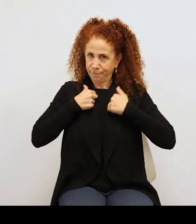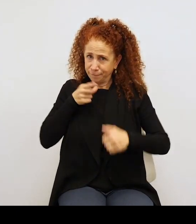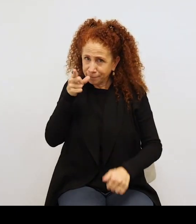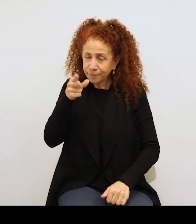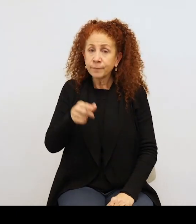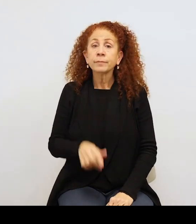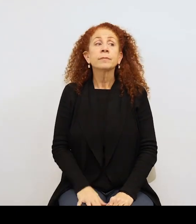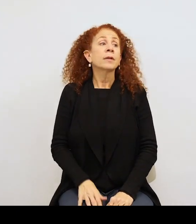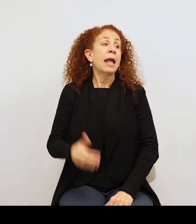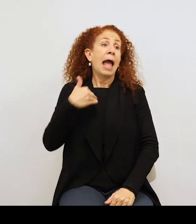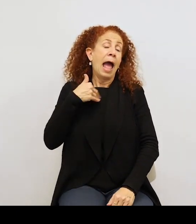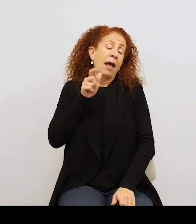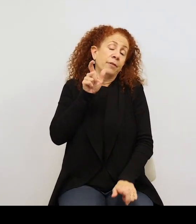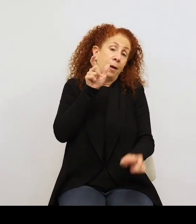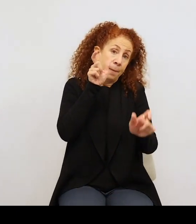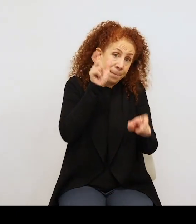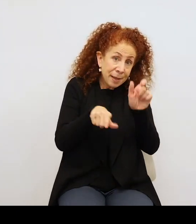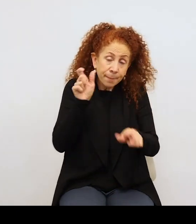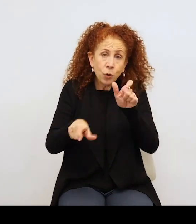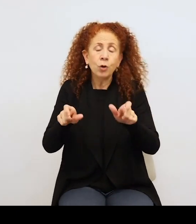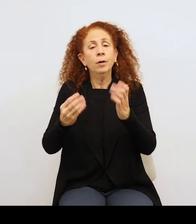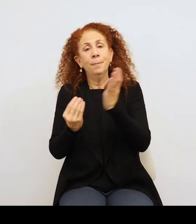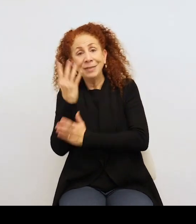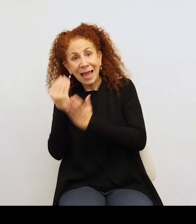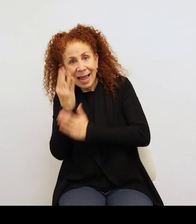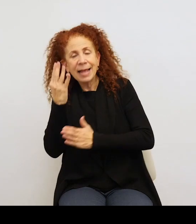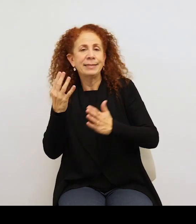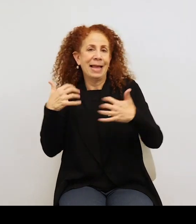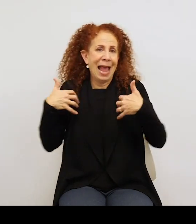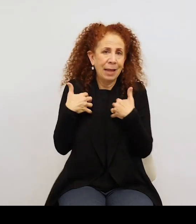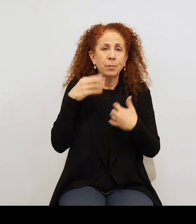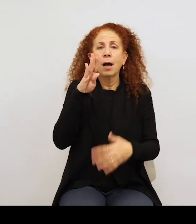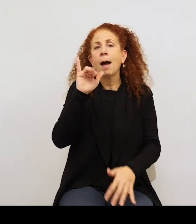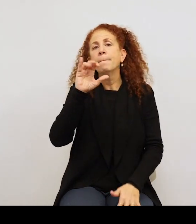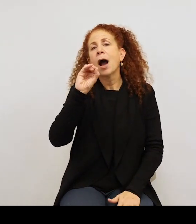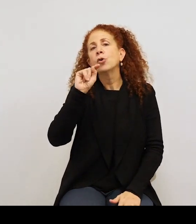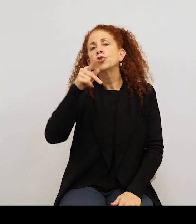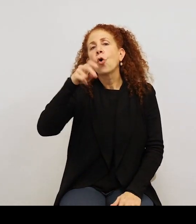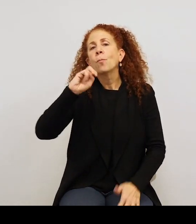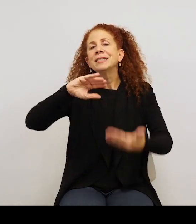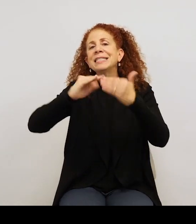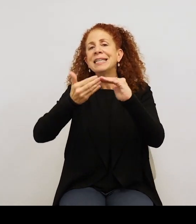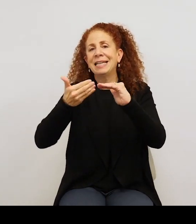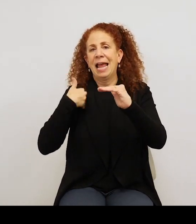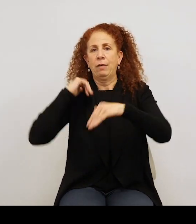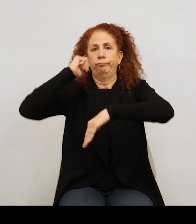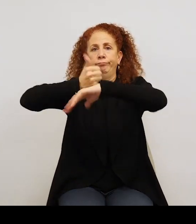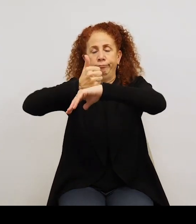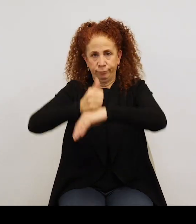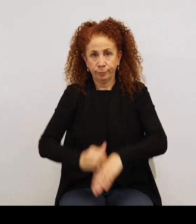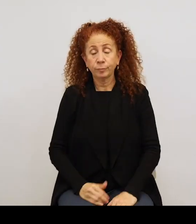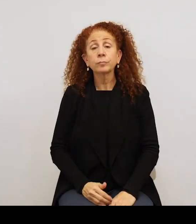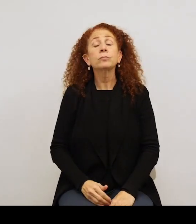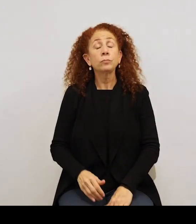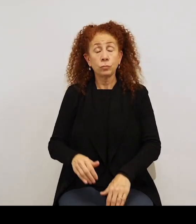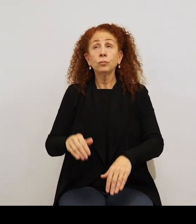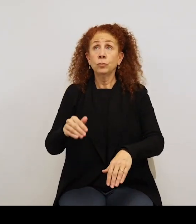People, plants, and animals form a biotope, a biotope city. There are gardens on the rooftops